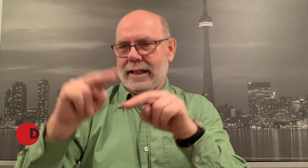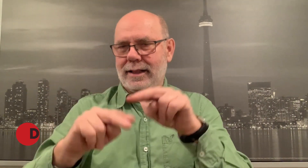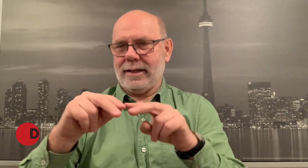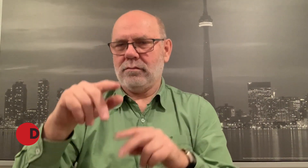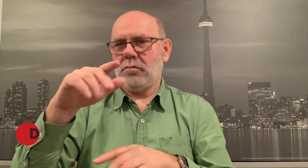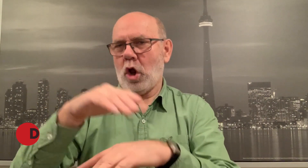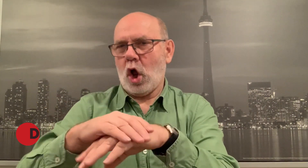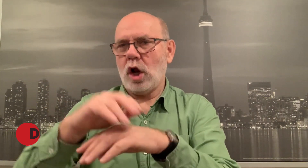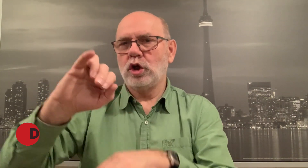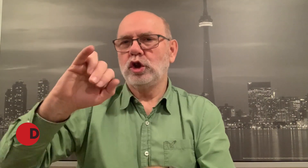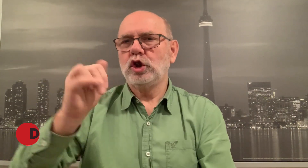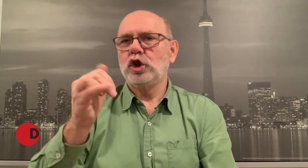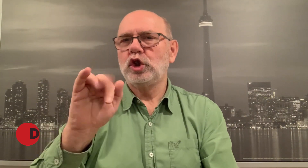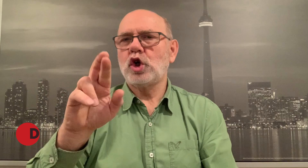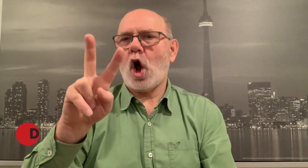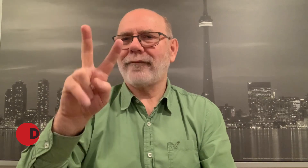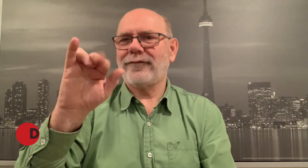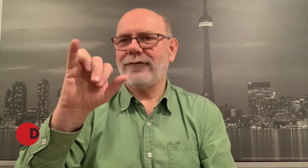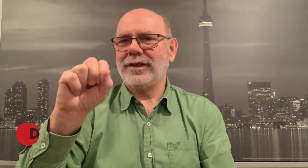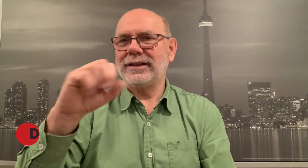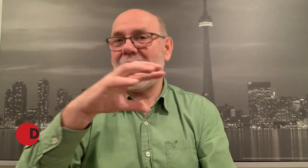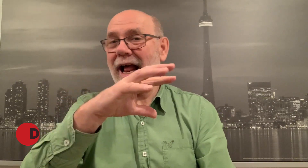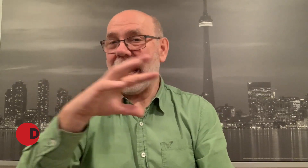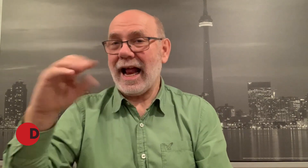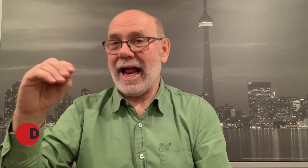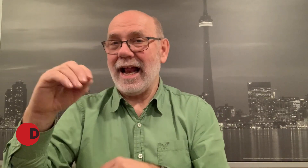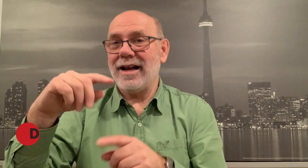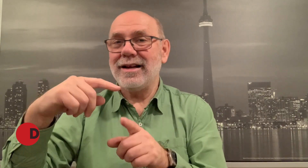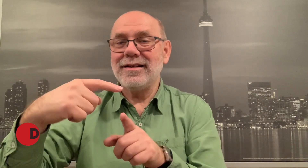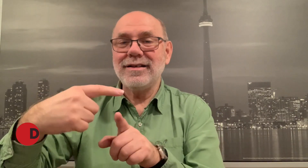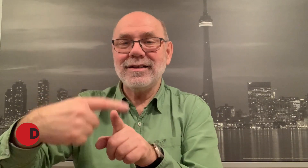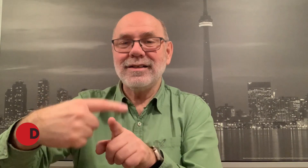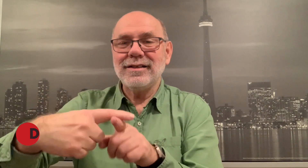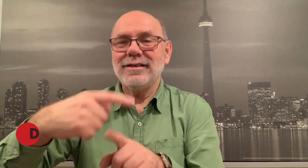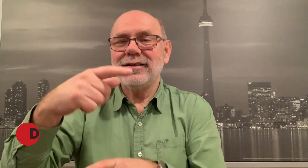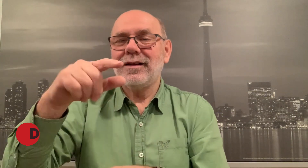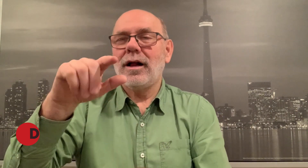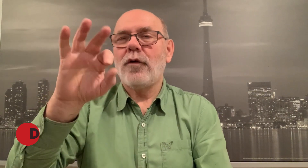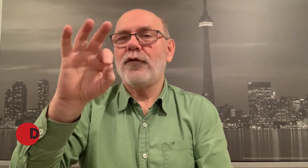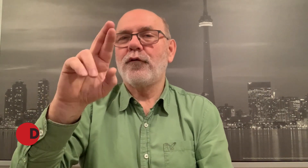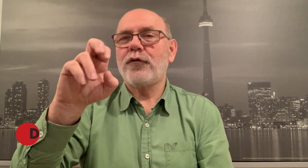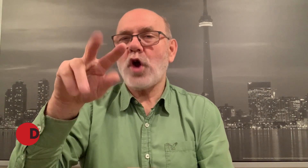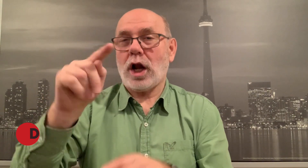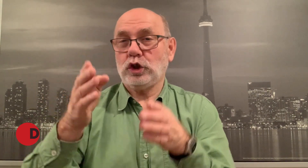on Jarvis Street and Front Street. Mayfest used that space until